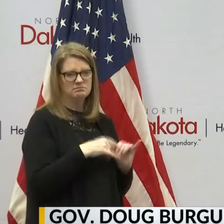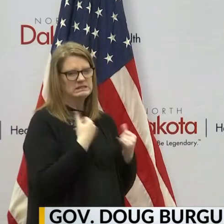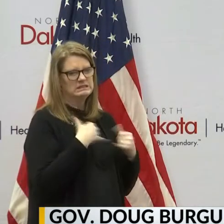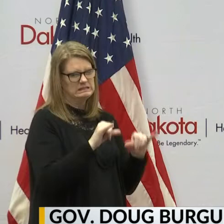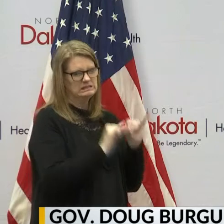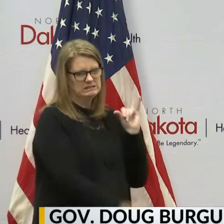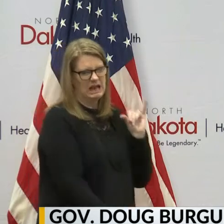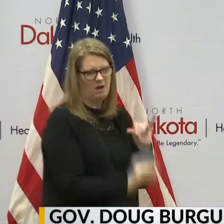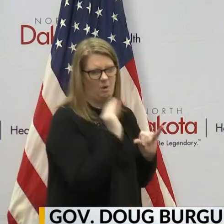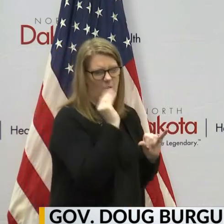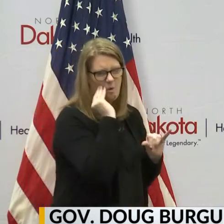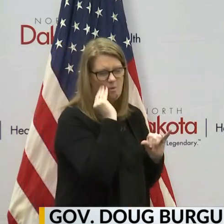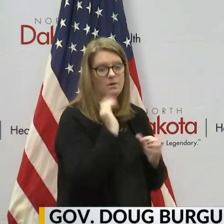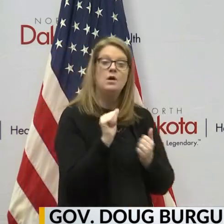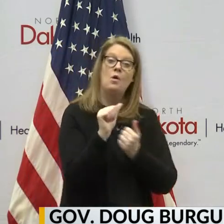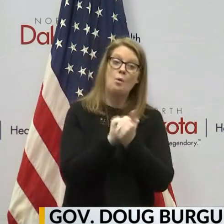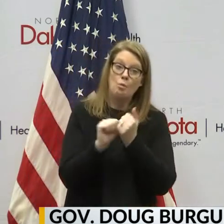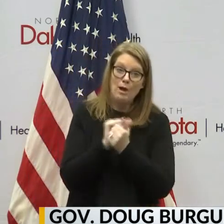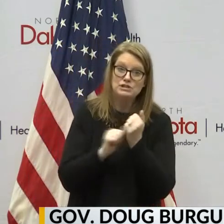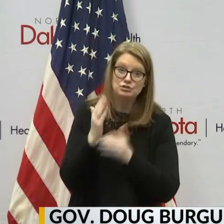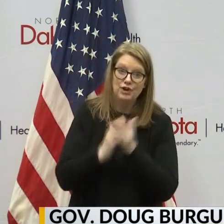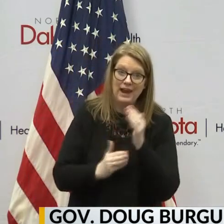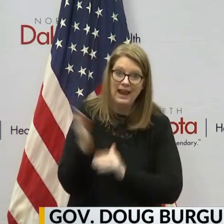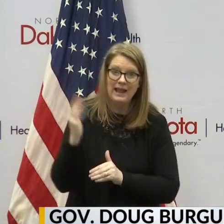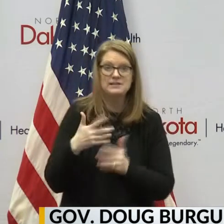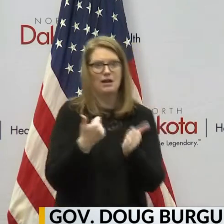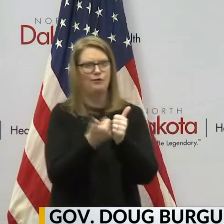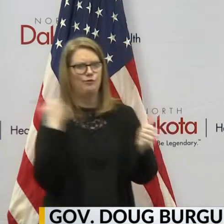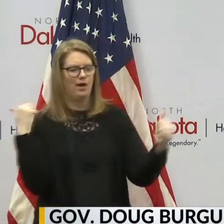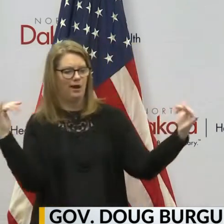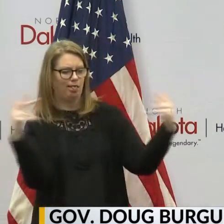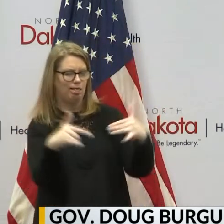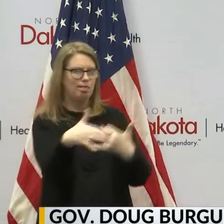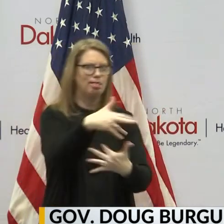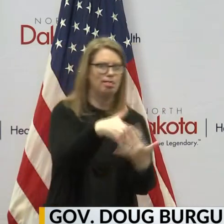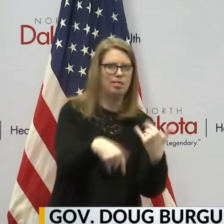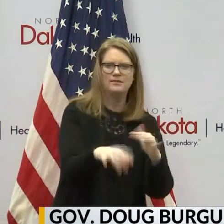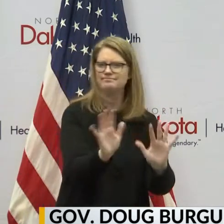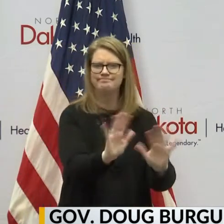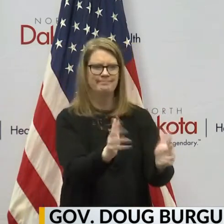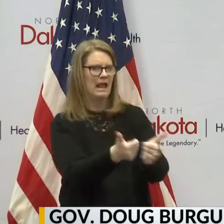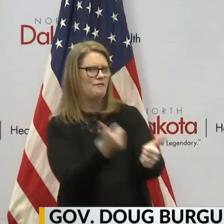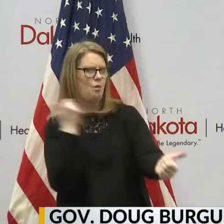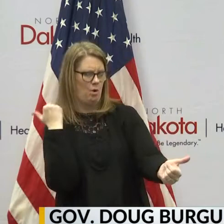UNDER OUR CULTURAL IS WE ARE TOUGH AND SMART AND YOU HAVE TO KEEP YOURSELF AT HOME EVEN IF YOUR SYMPTOMS ARE MILD. AGAIN, CANCEL OR POSTPONE ALL